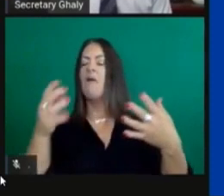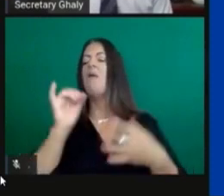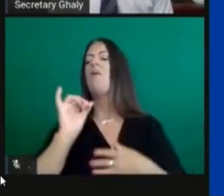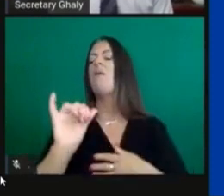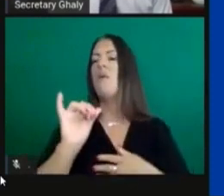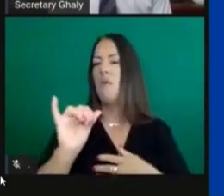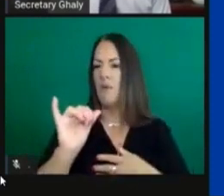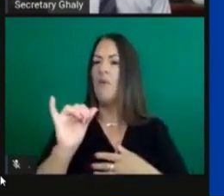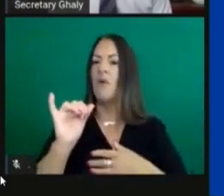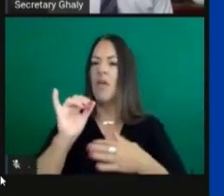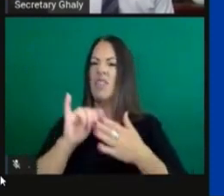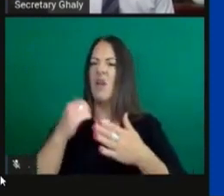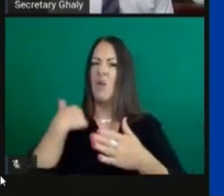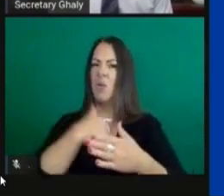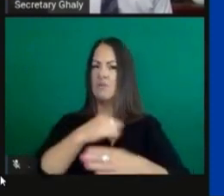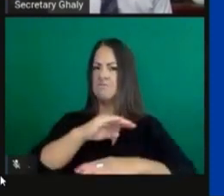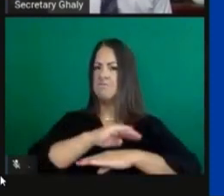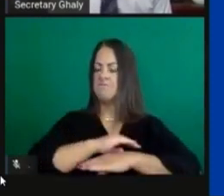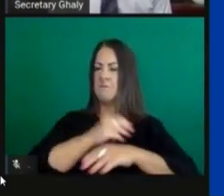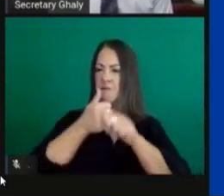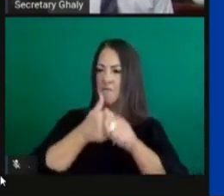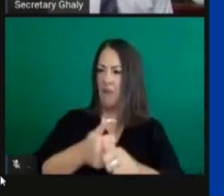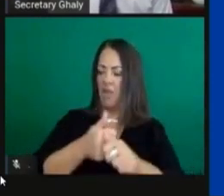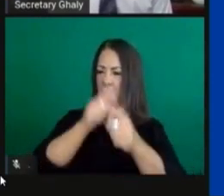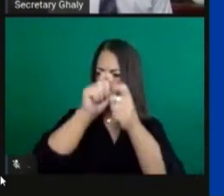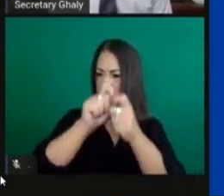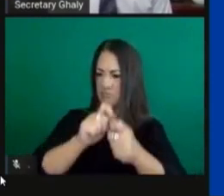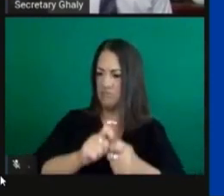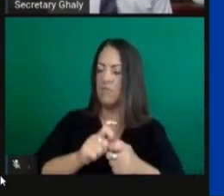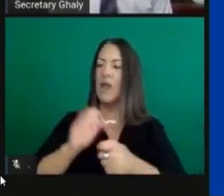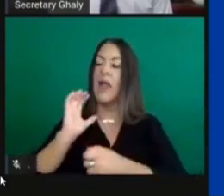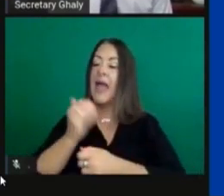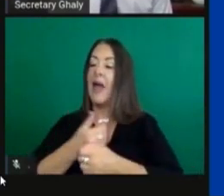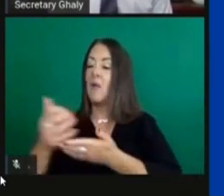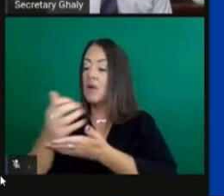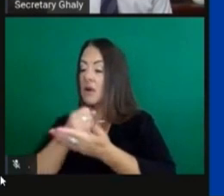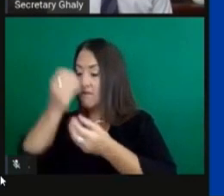PARTNERSHIP WITH THOSE COUNTIES, TO UNDERSTAND WHAT THEY'RE SEEING AND TO ENSURE